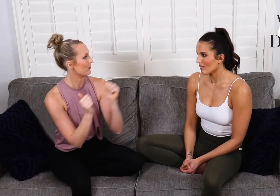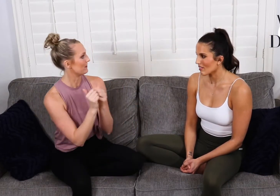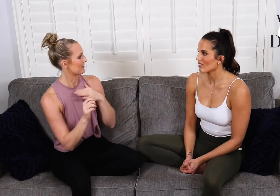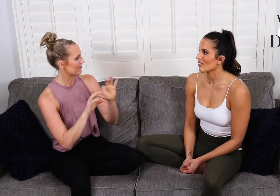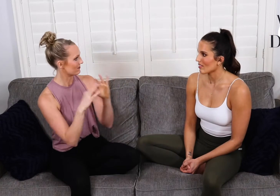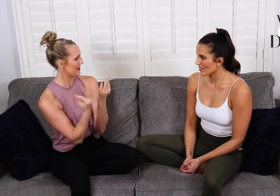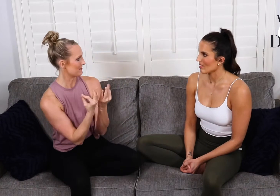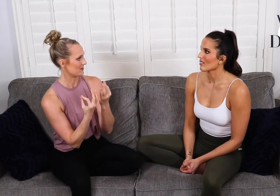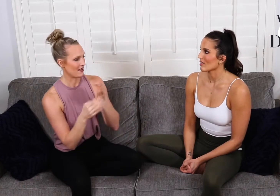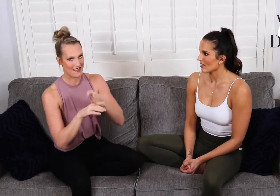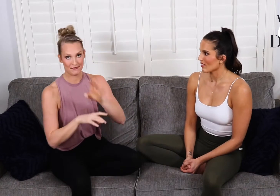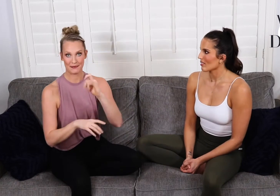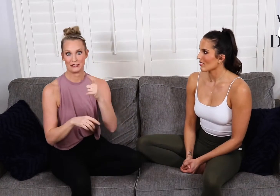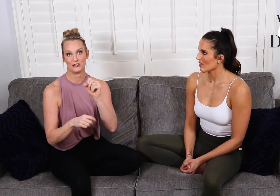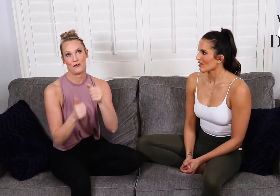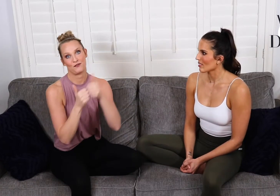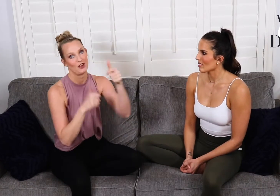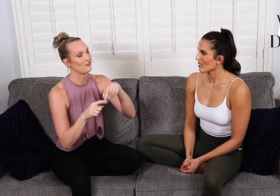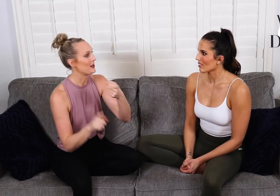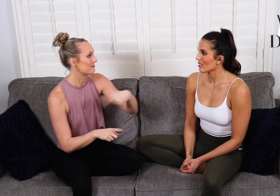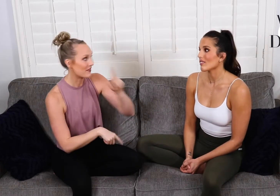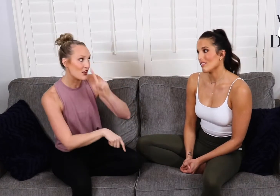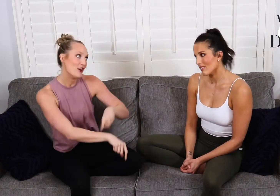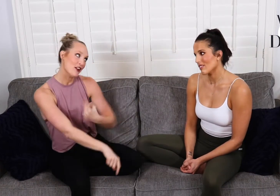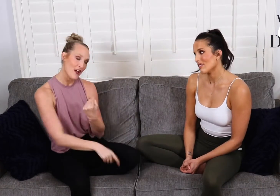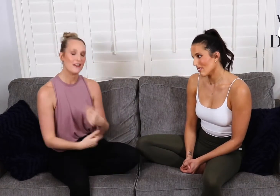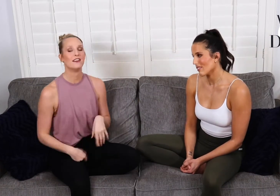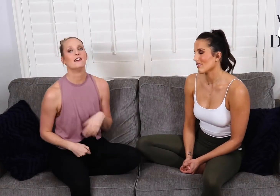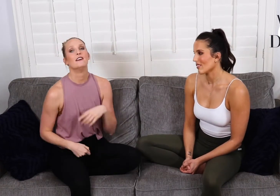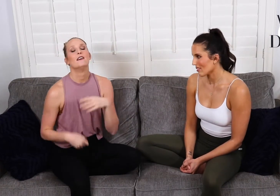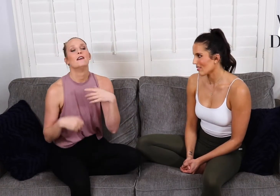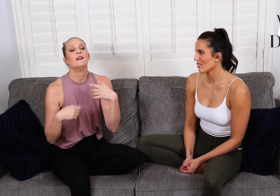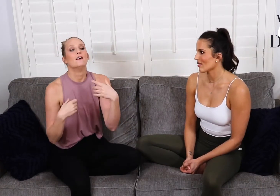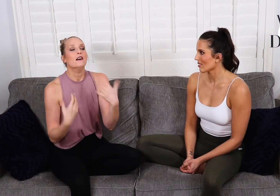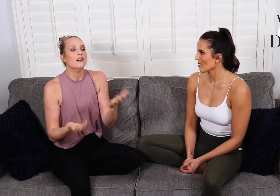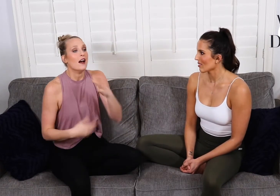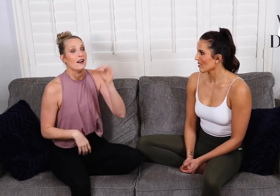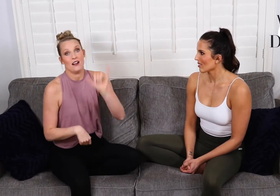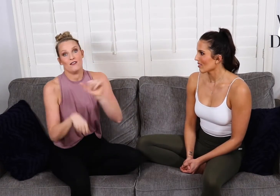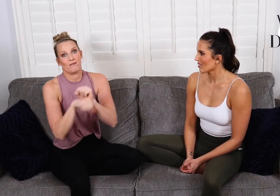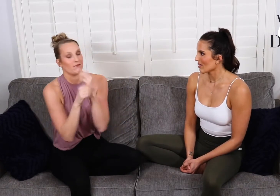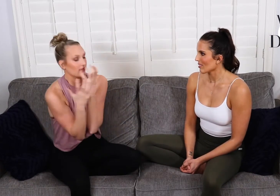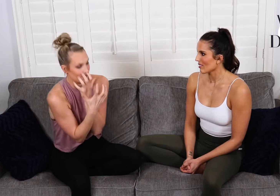back home and be with my family after being so far away for such a long time. And that job was